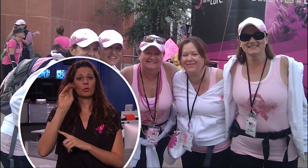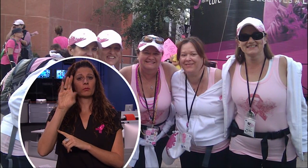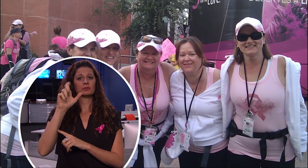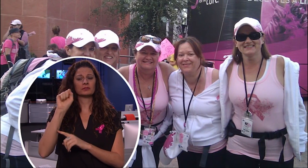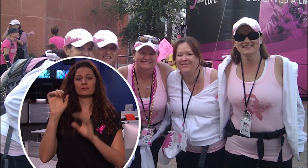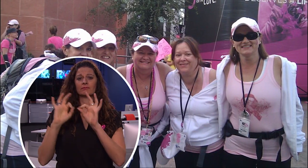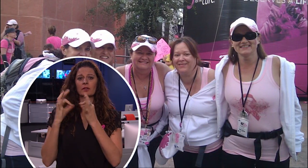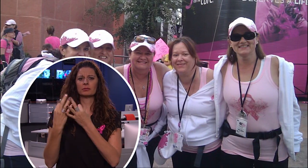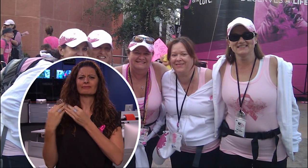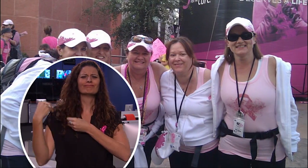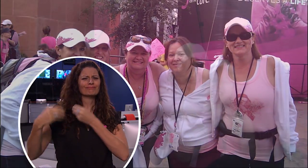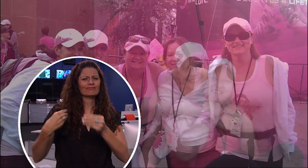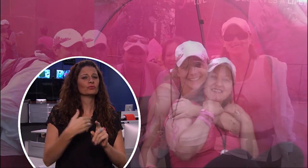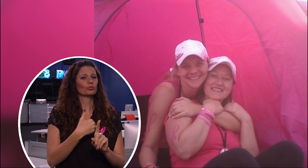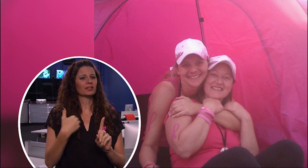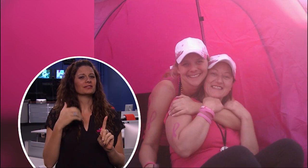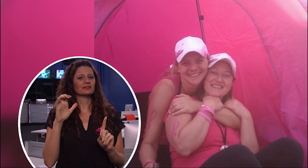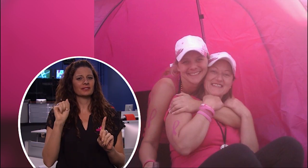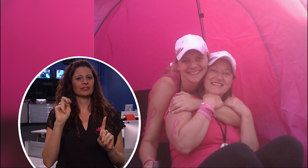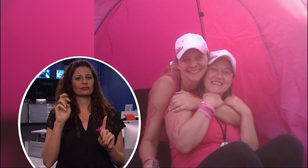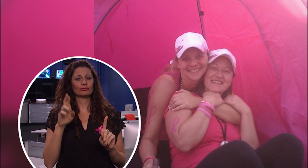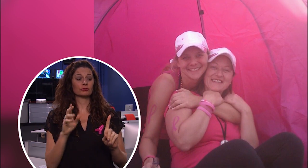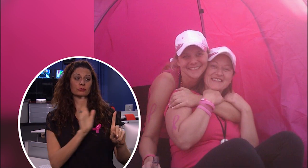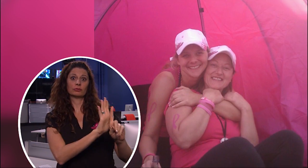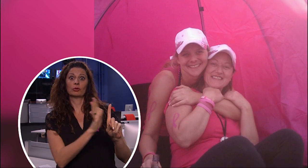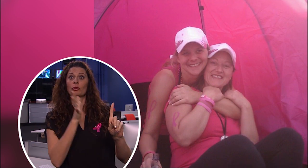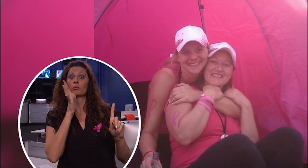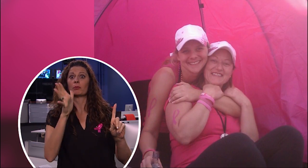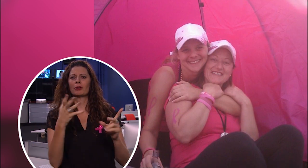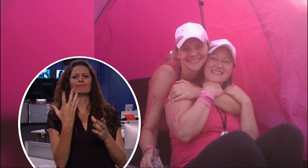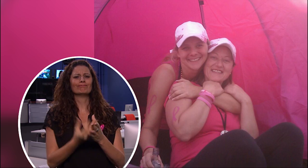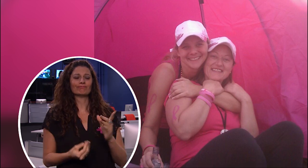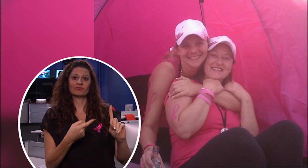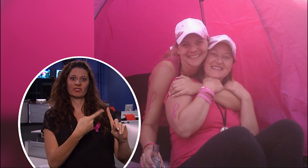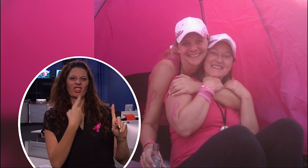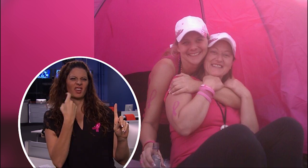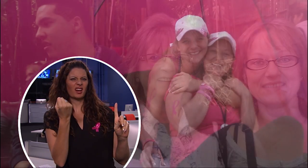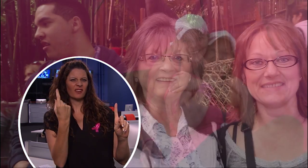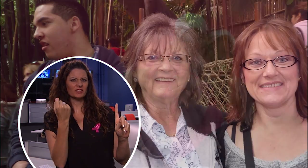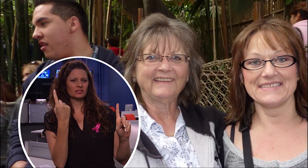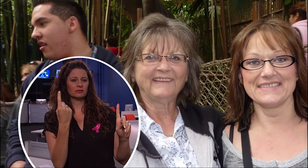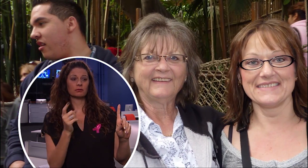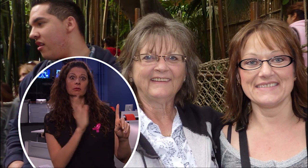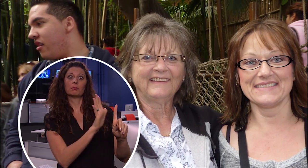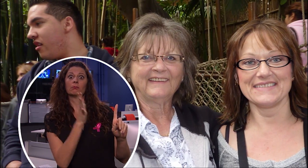Breast cancer runs in Aimee Robles’ family. Her grandmother died when Aimee was 11, her